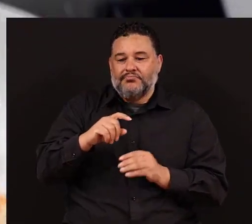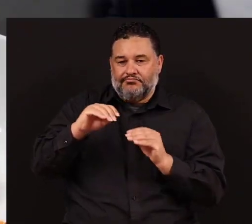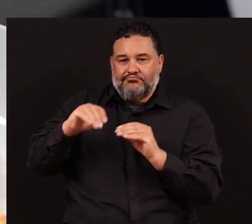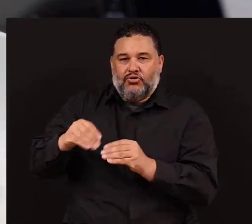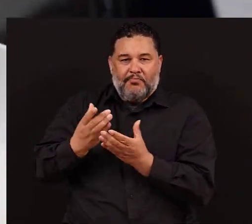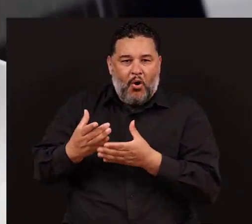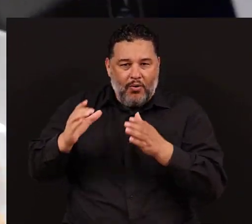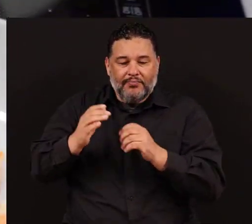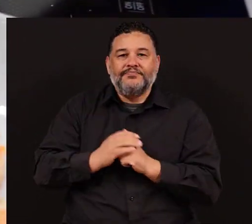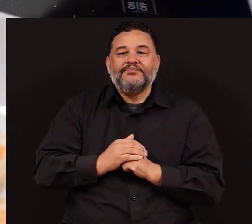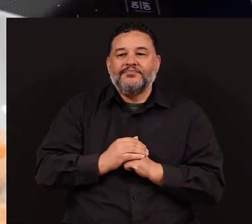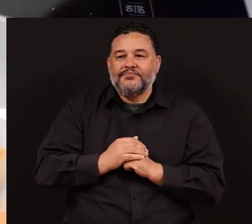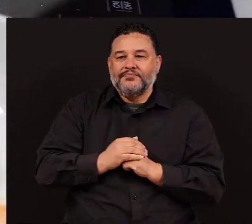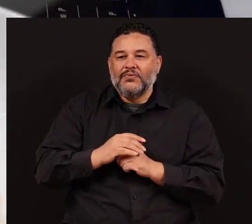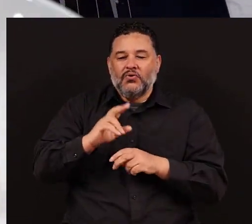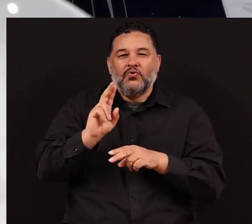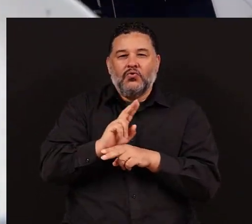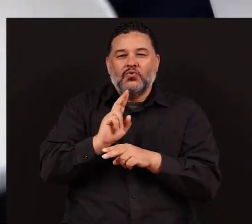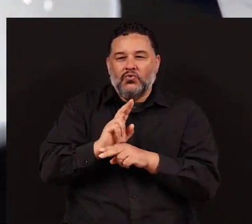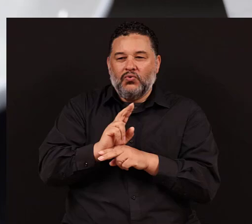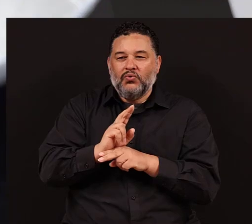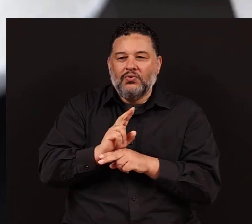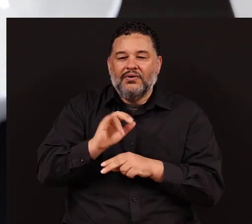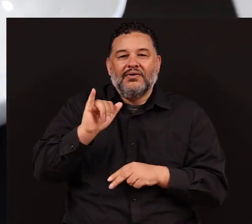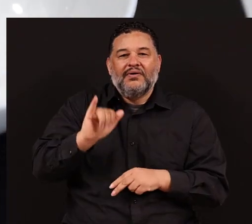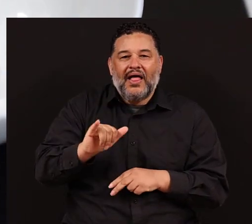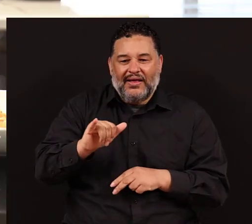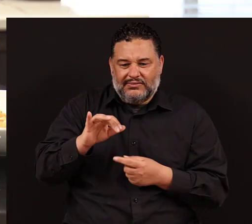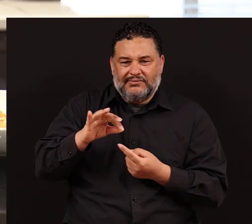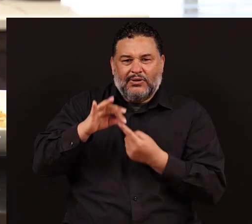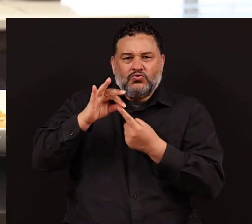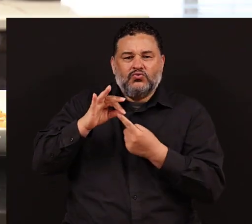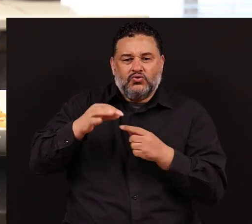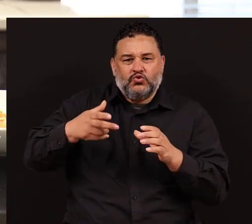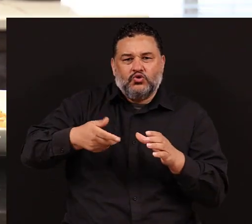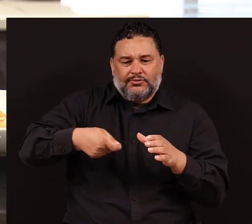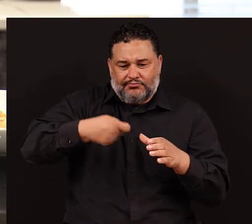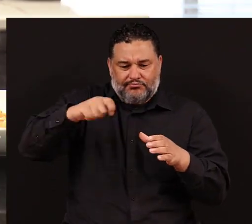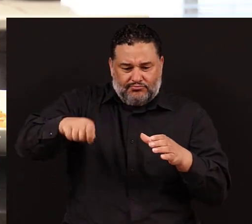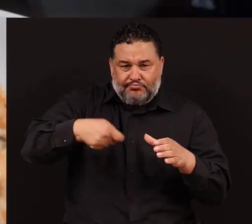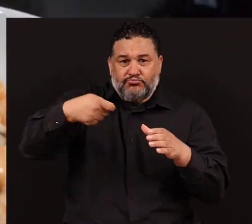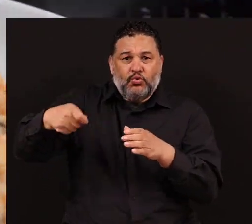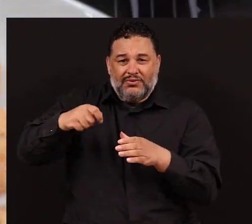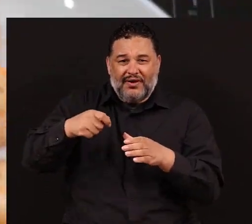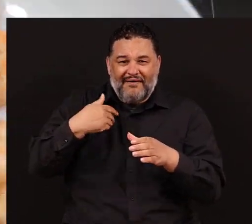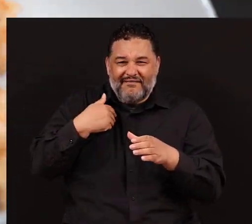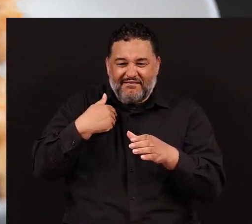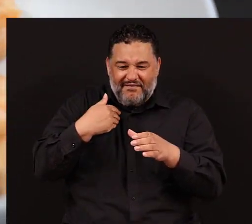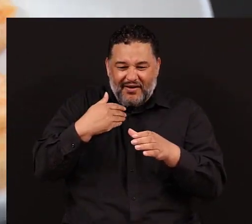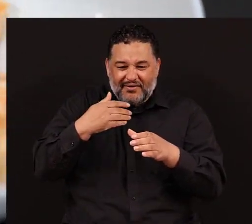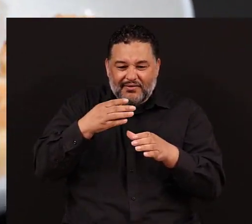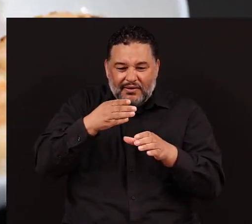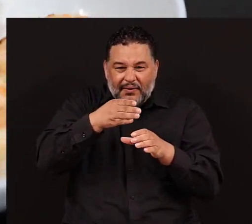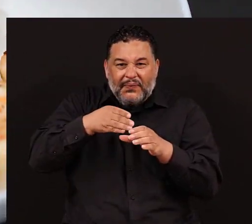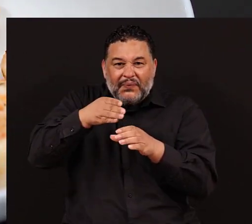You wanna use a slotted spoon 'cause you wanna leave the sauce in the pan right now. It can get a little messy, but that's okay. We can clean that up at the end.